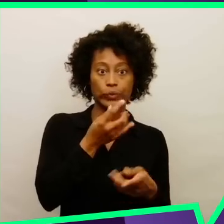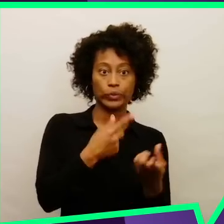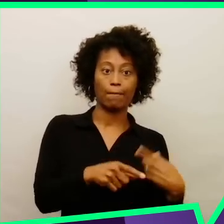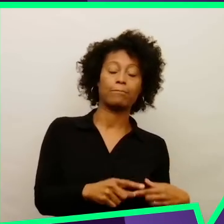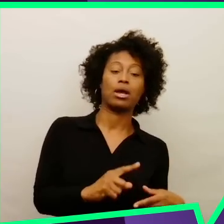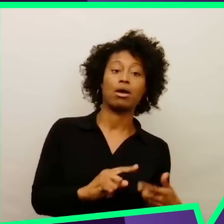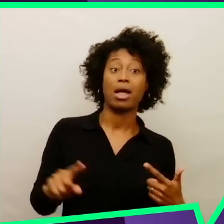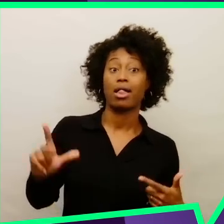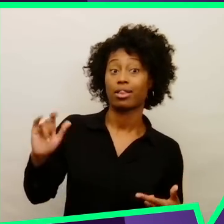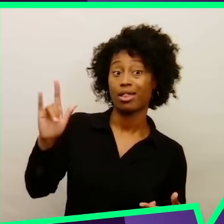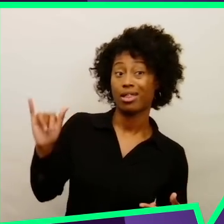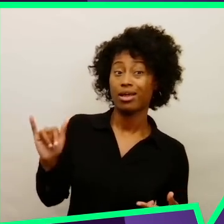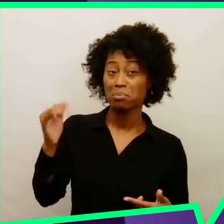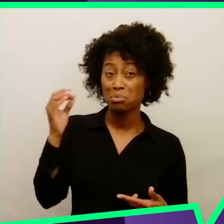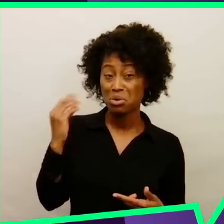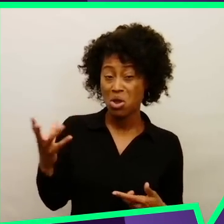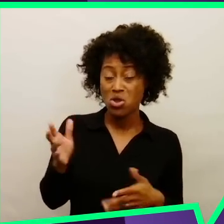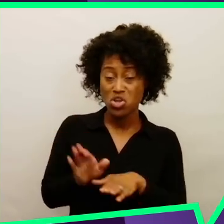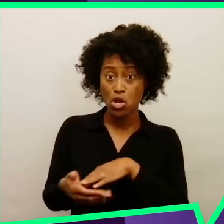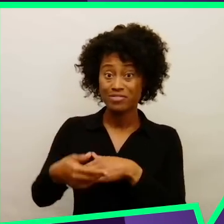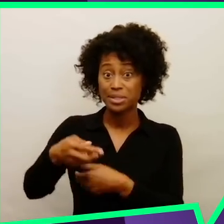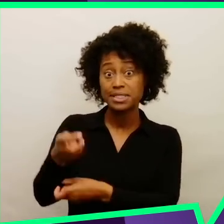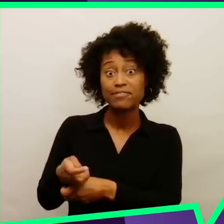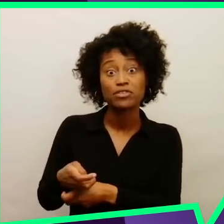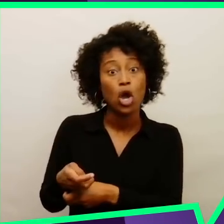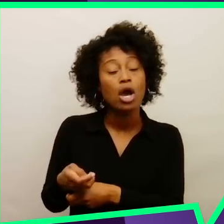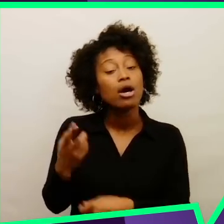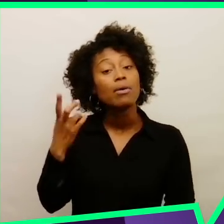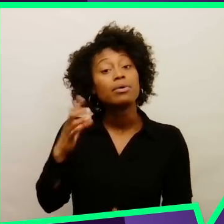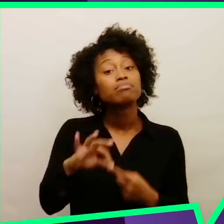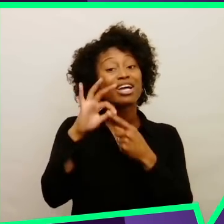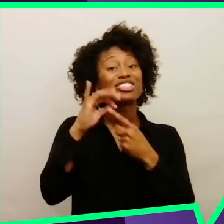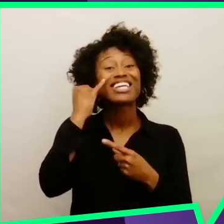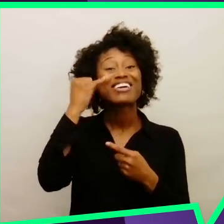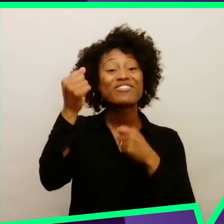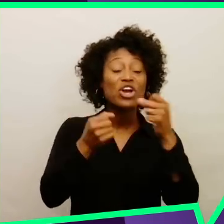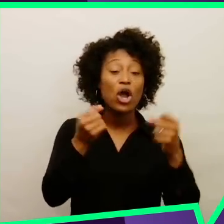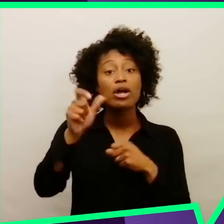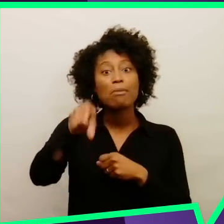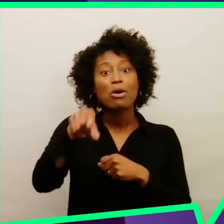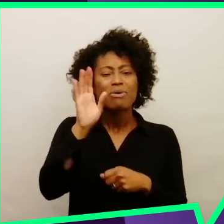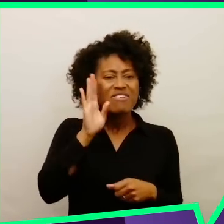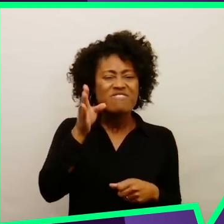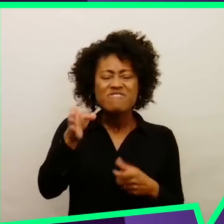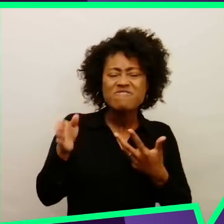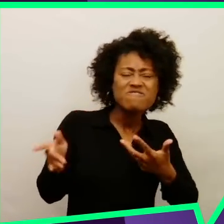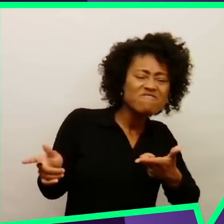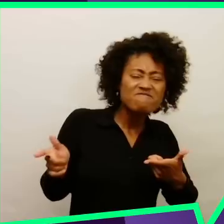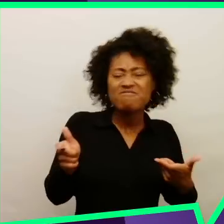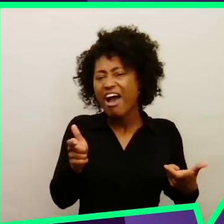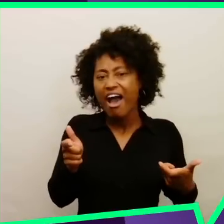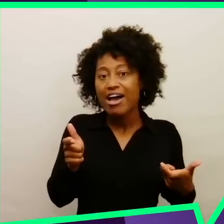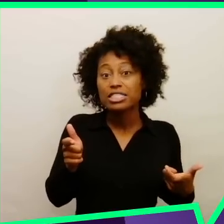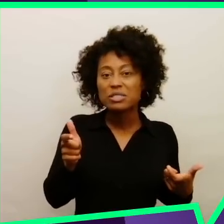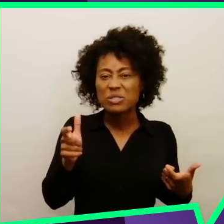And, Lily, the curves are really difficult, especially for cars that are supposed to be going as fast as they